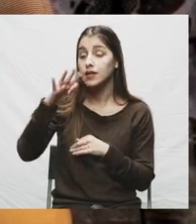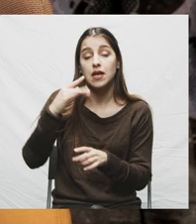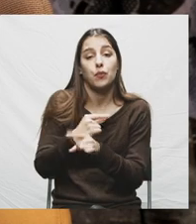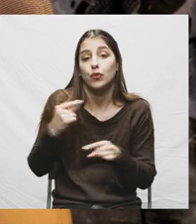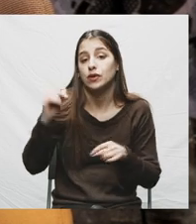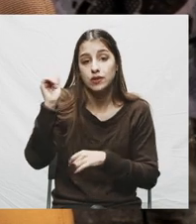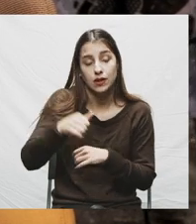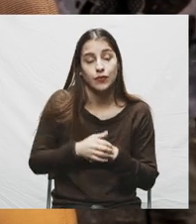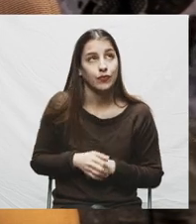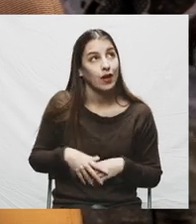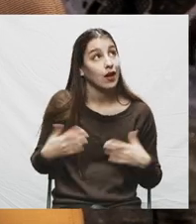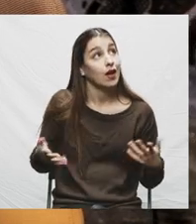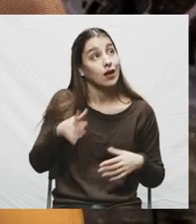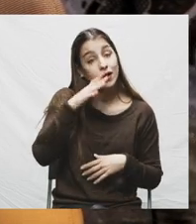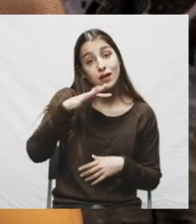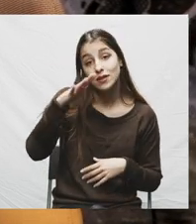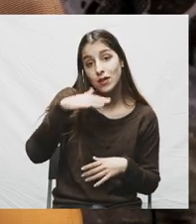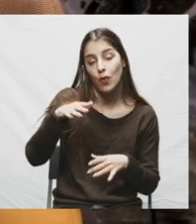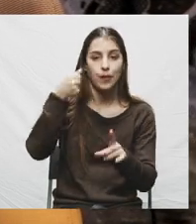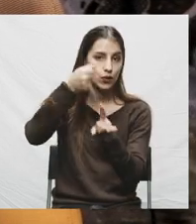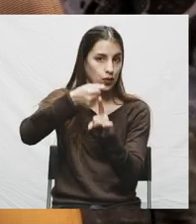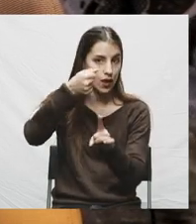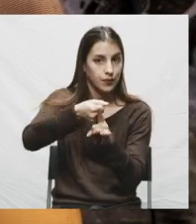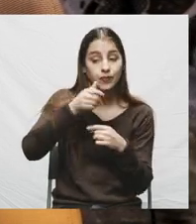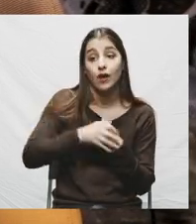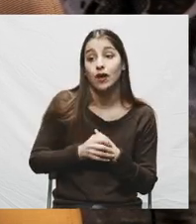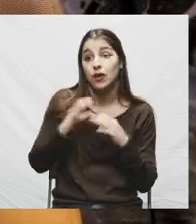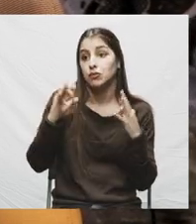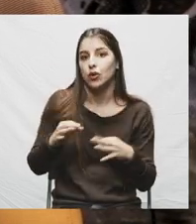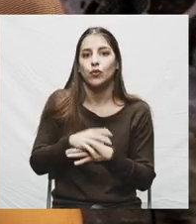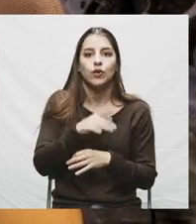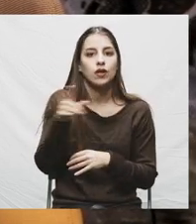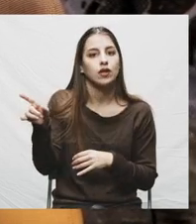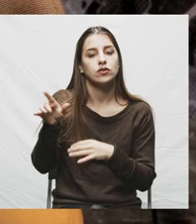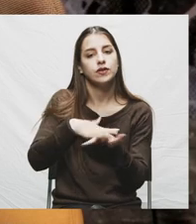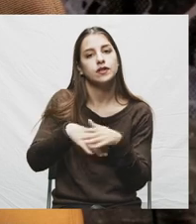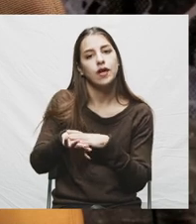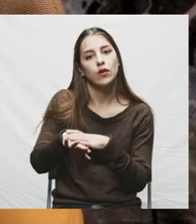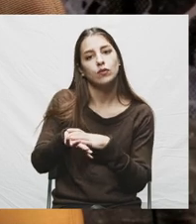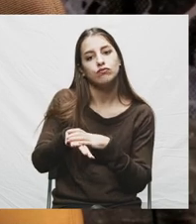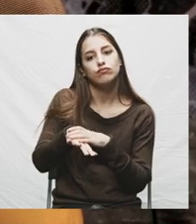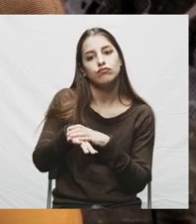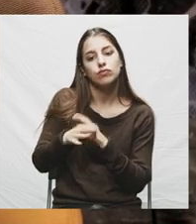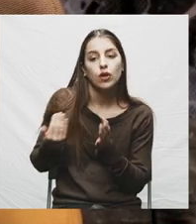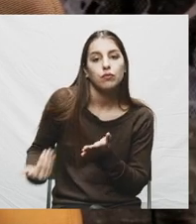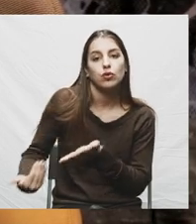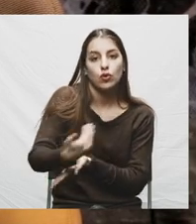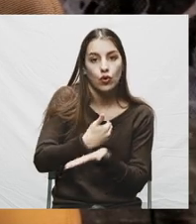“a song for no reason" “a song to fight" That. And they’d chose from their reportoire,